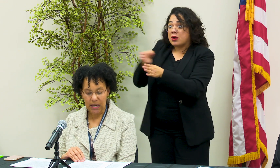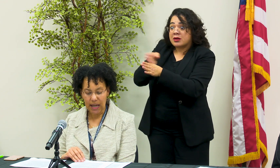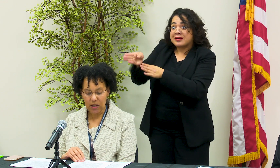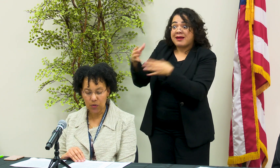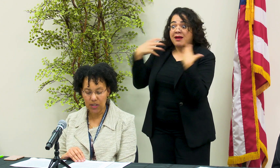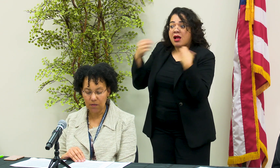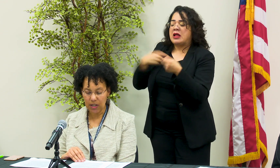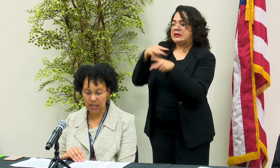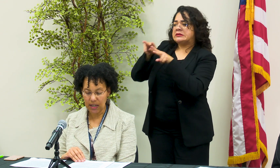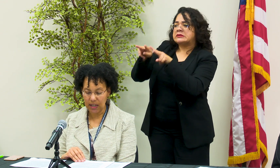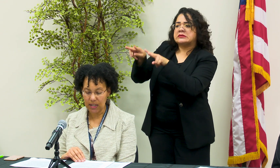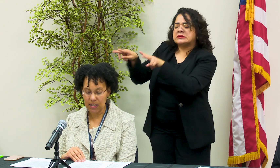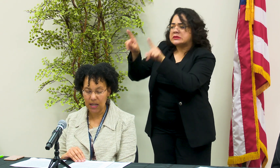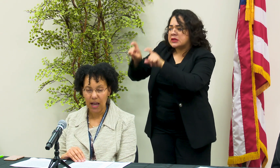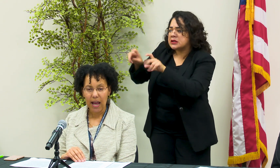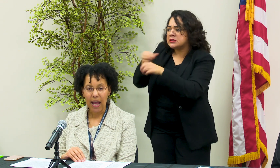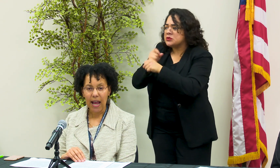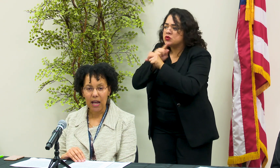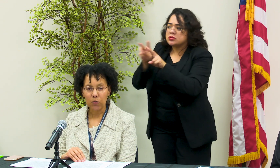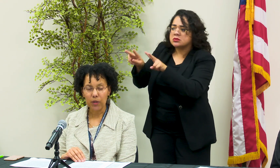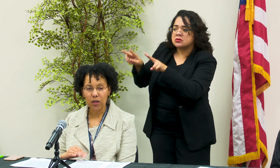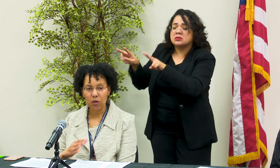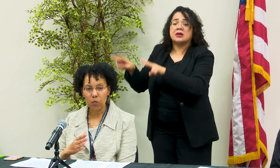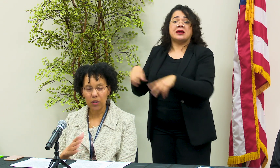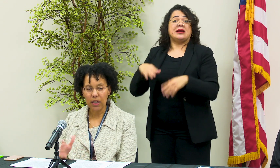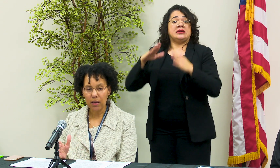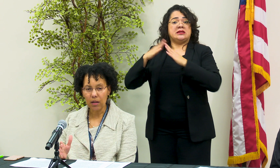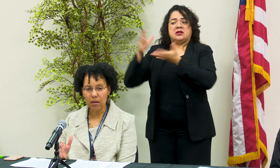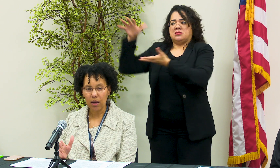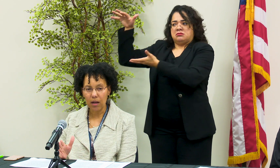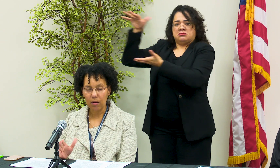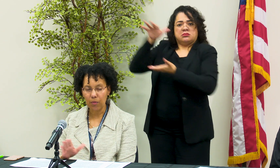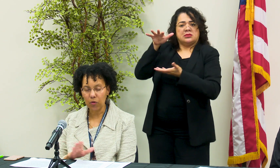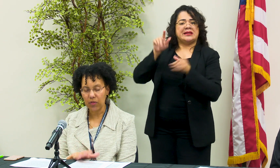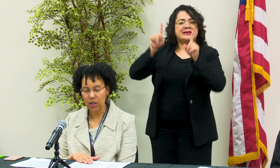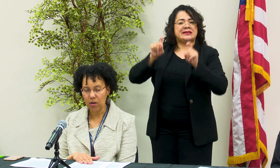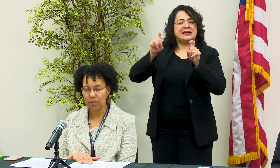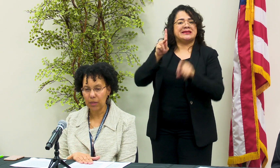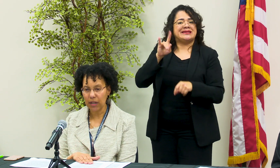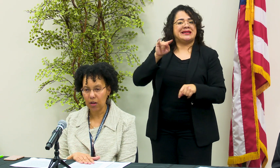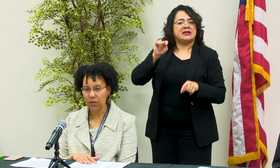City has received test kits and we are working both within our public health